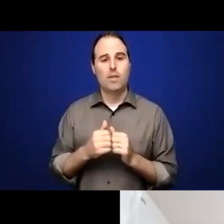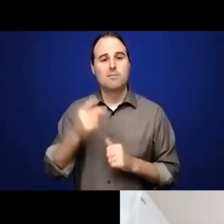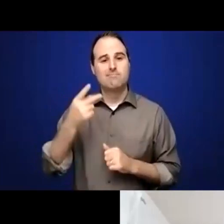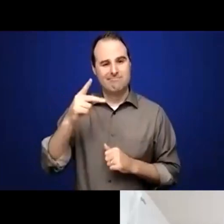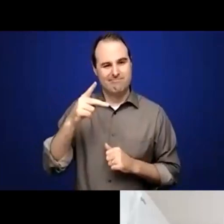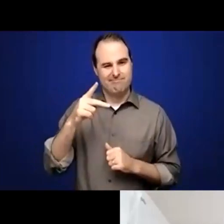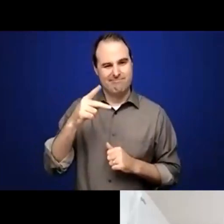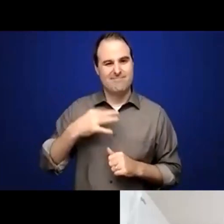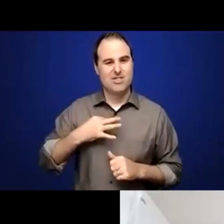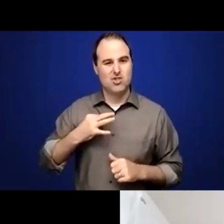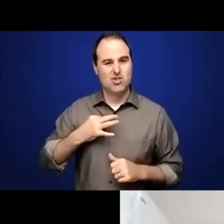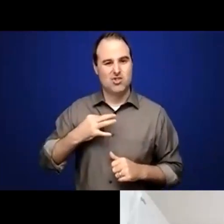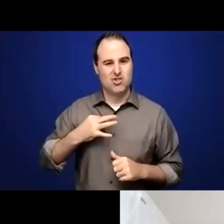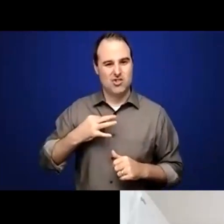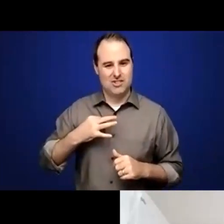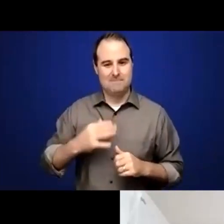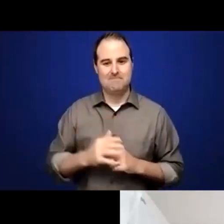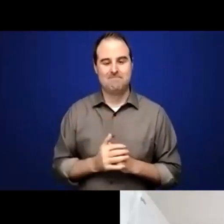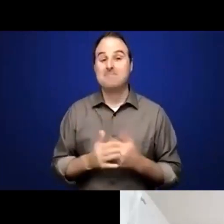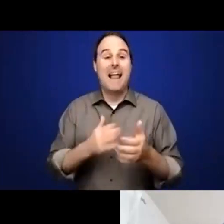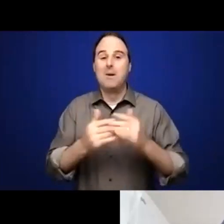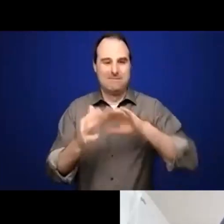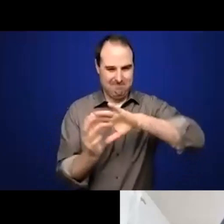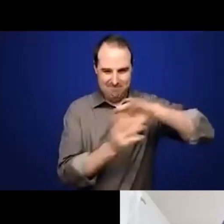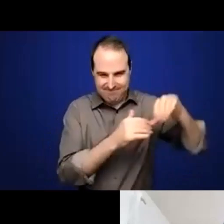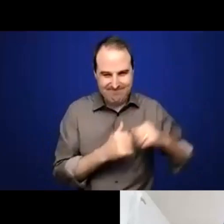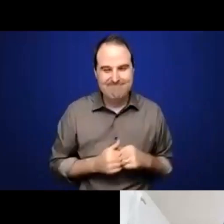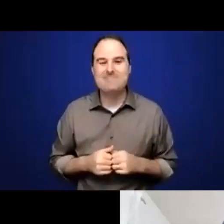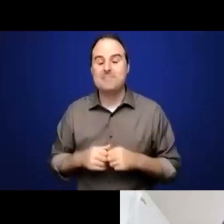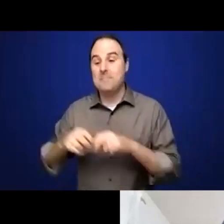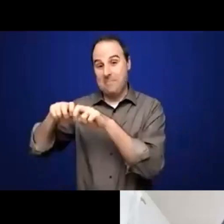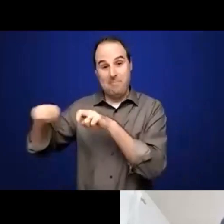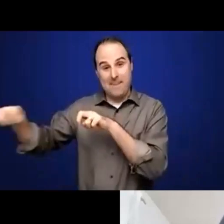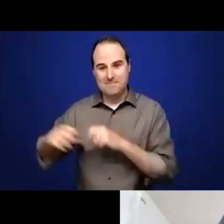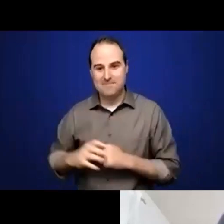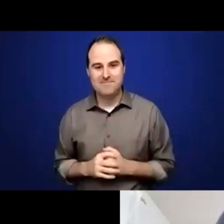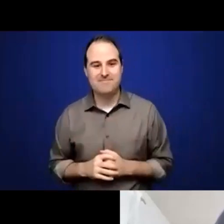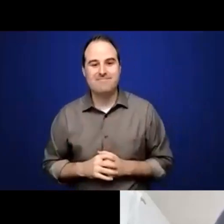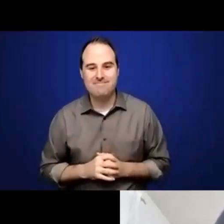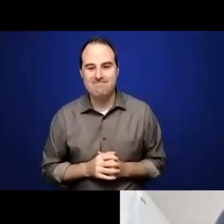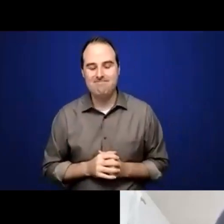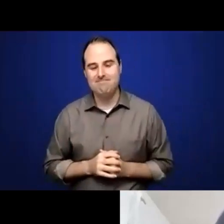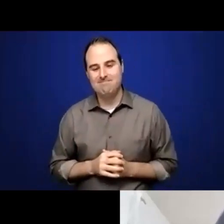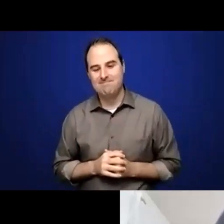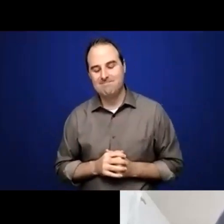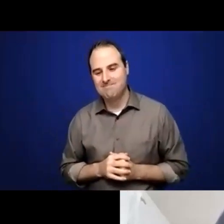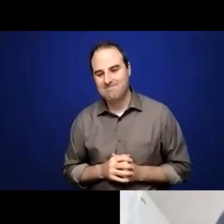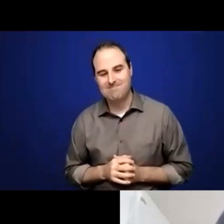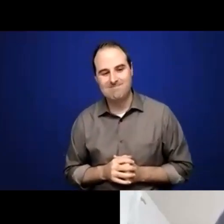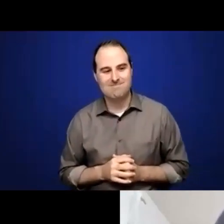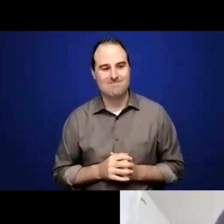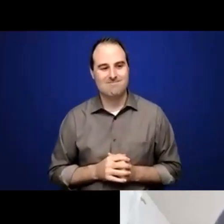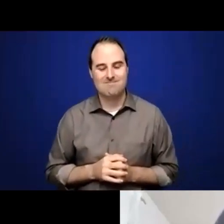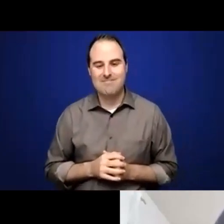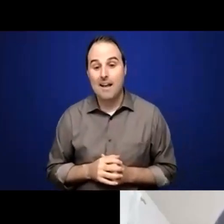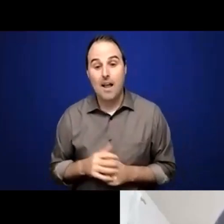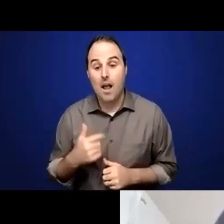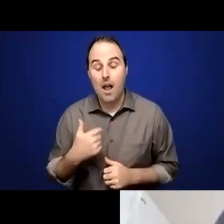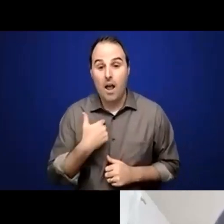So anyway, back to the panel. So I loved how practical some of you